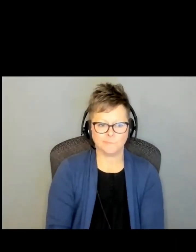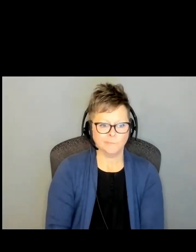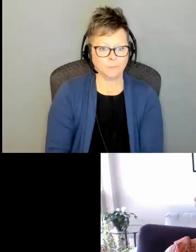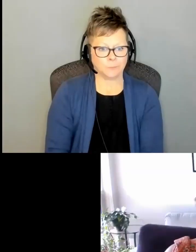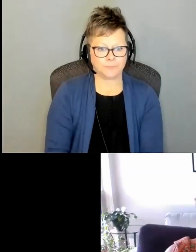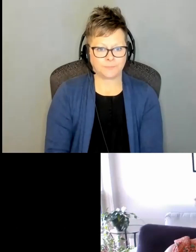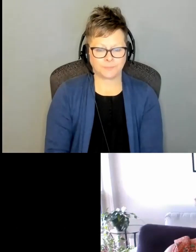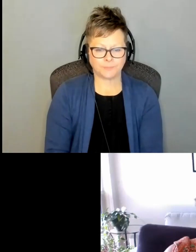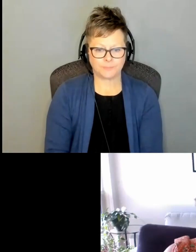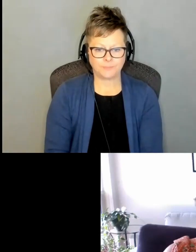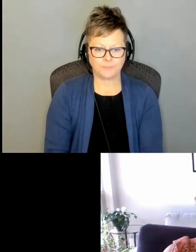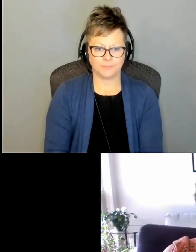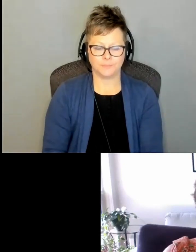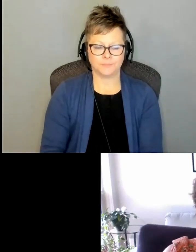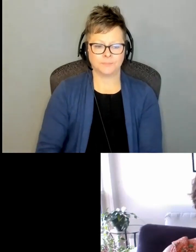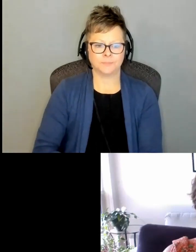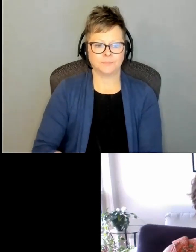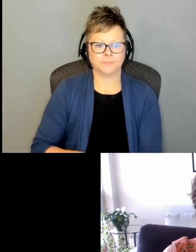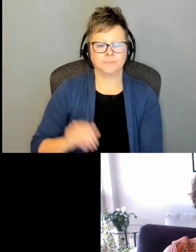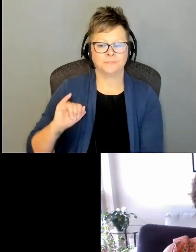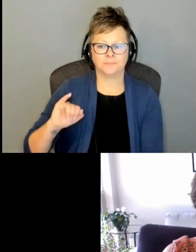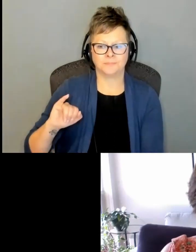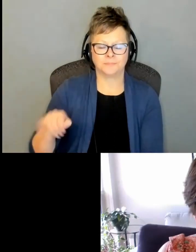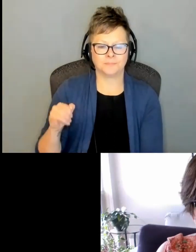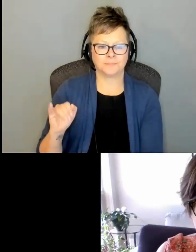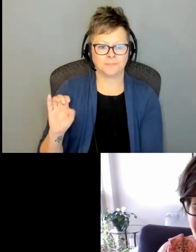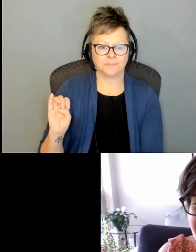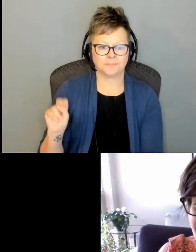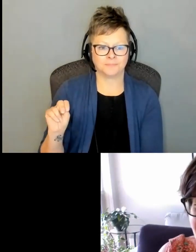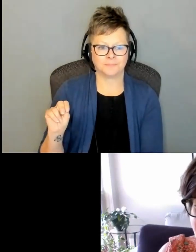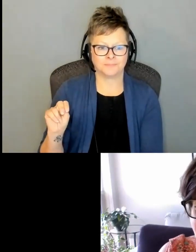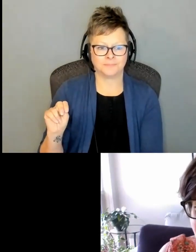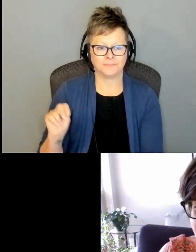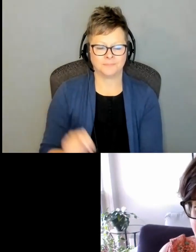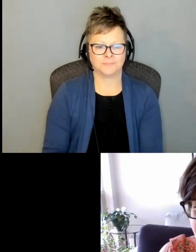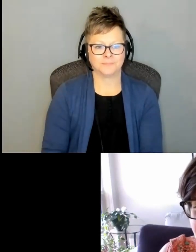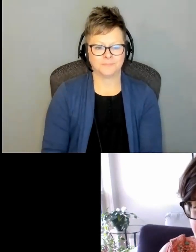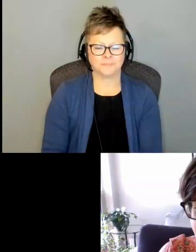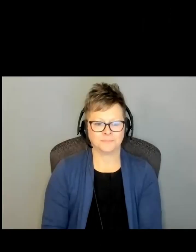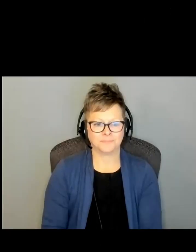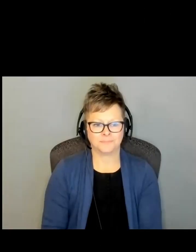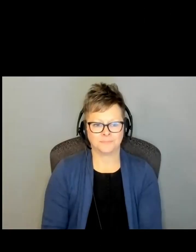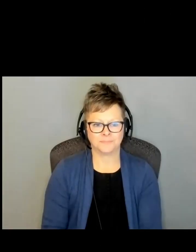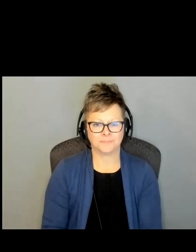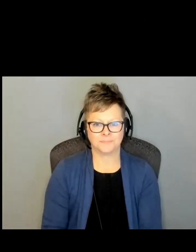DR. Thanks so much everyone.